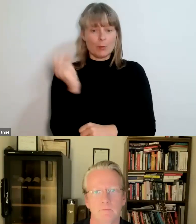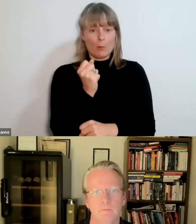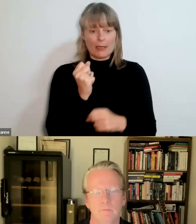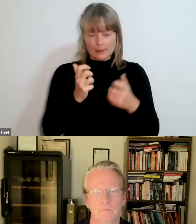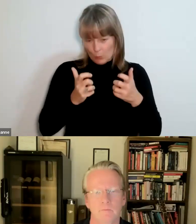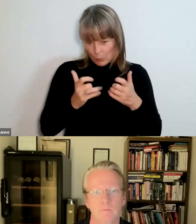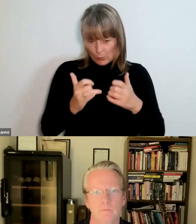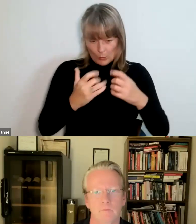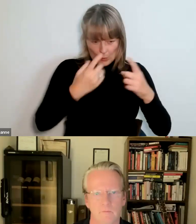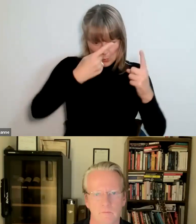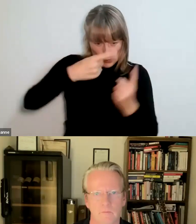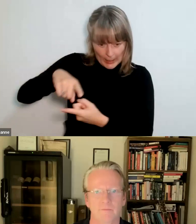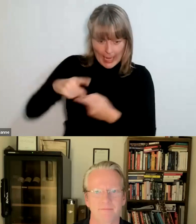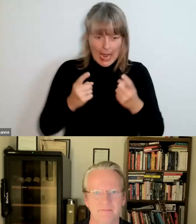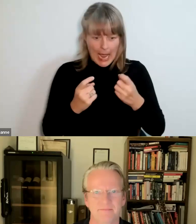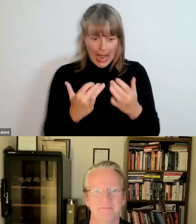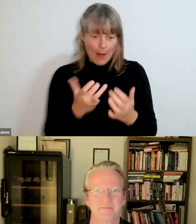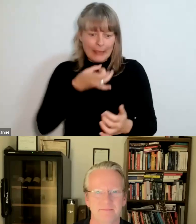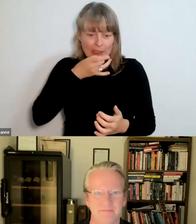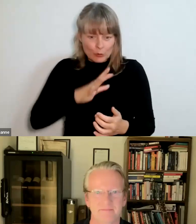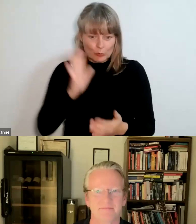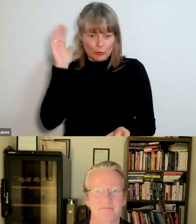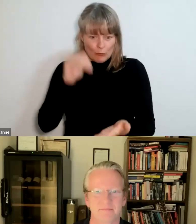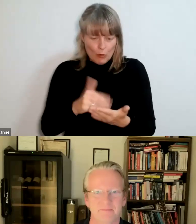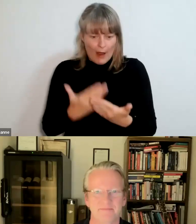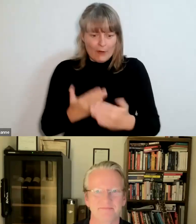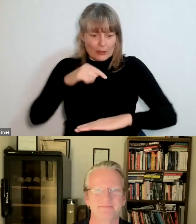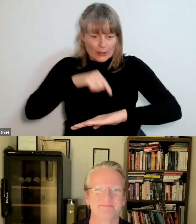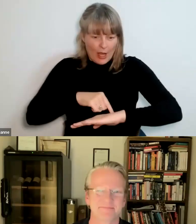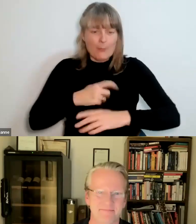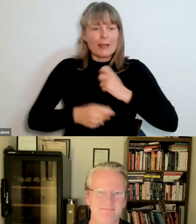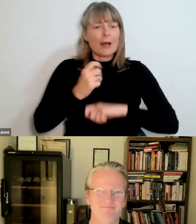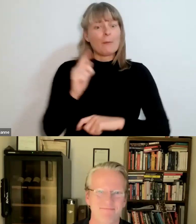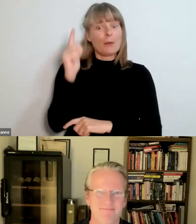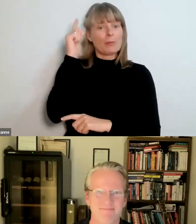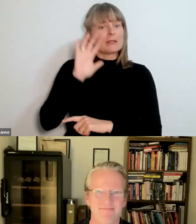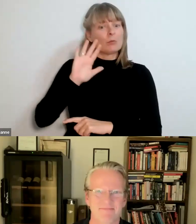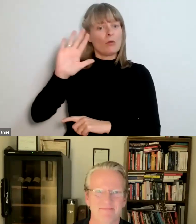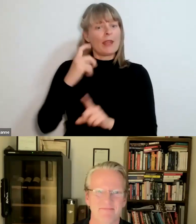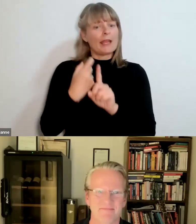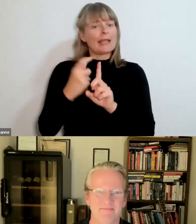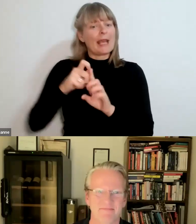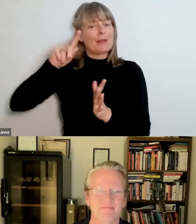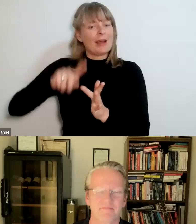and the principle that the schools are rewarded for, I believe it is things like they have to